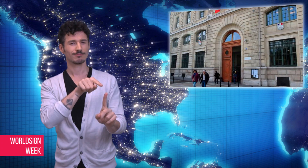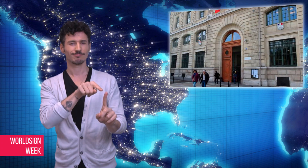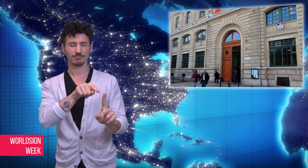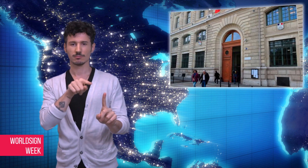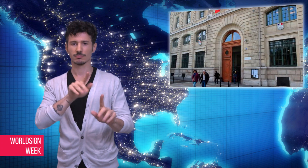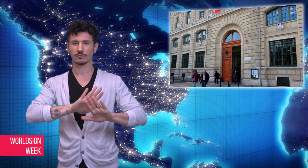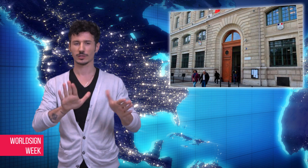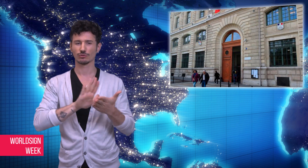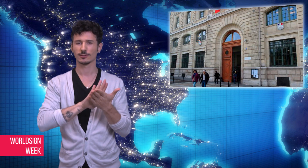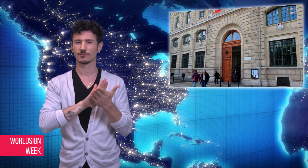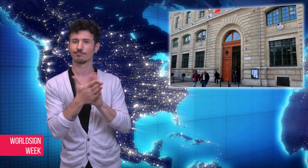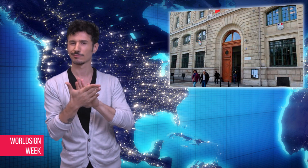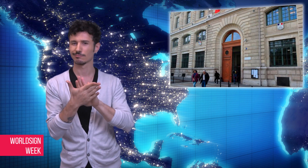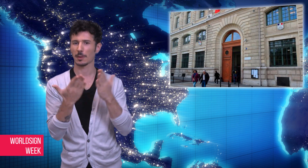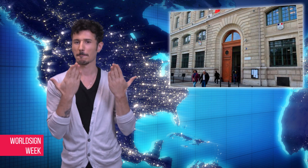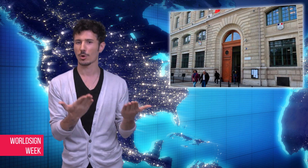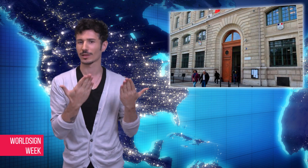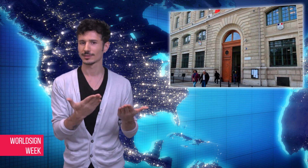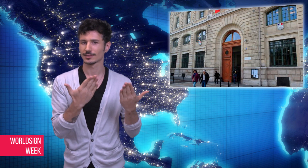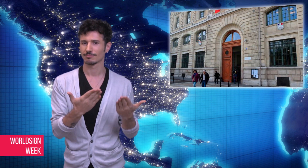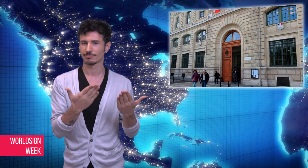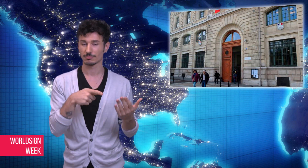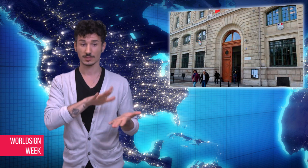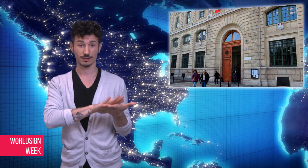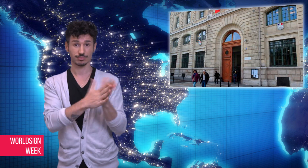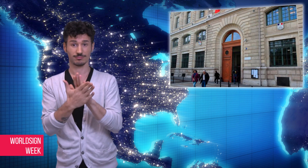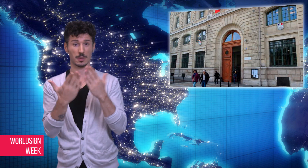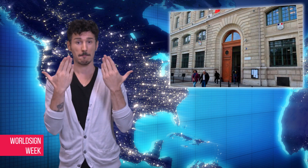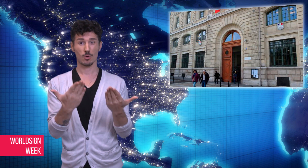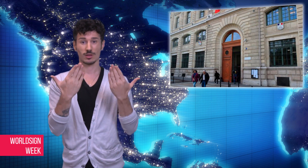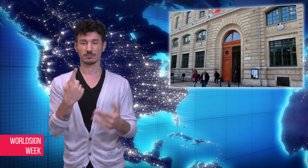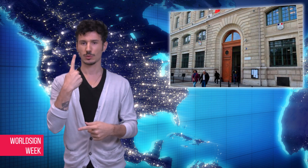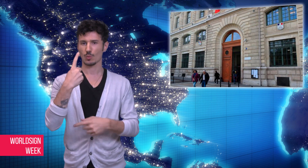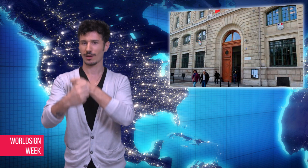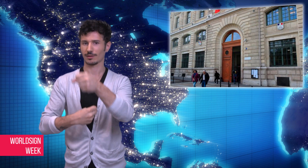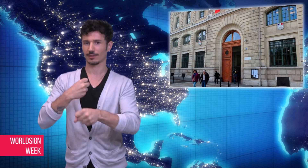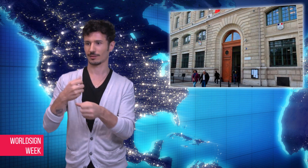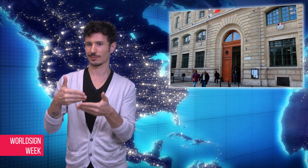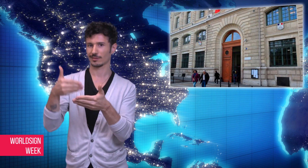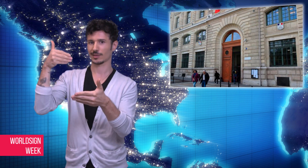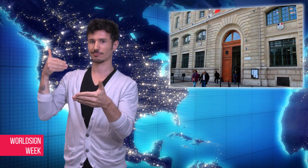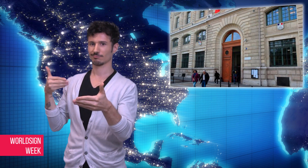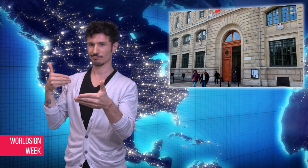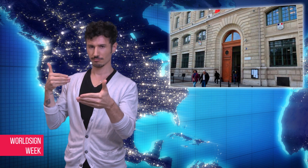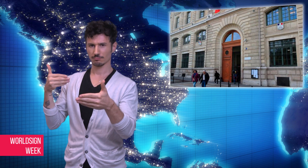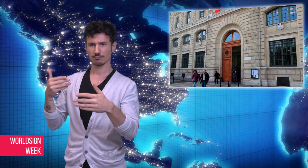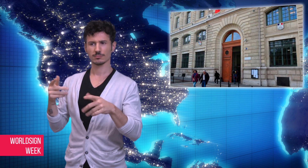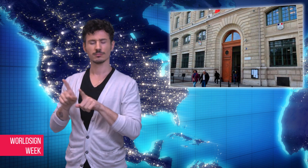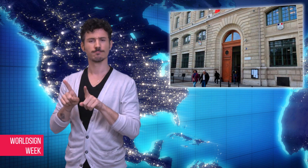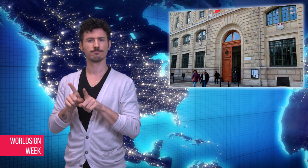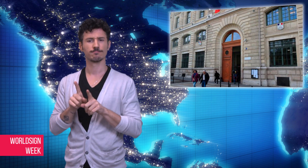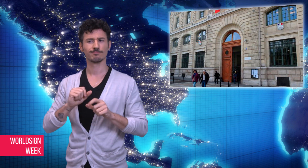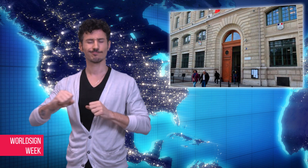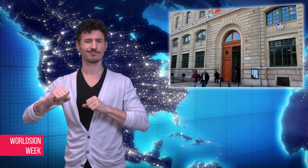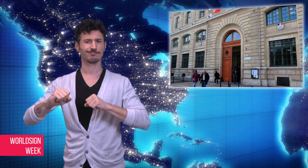He converted to Islam about a year ago and showed some signs of radicalization.